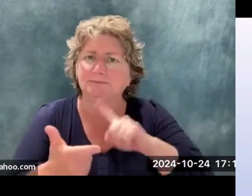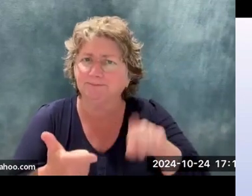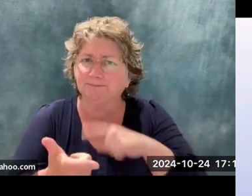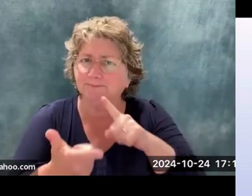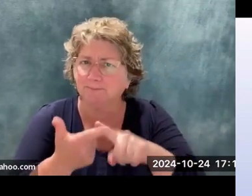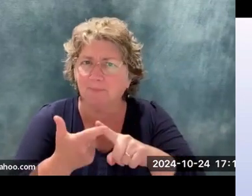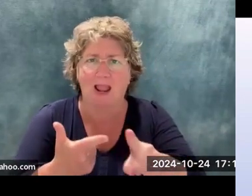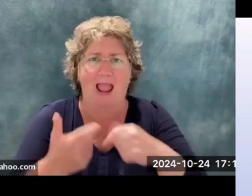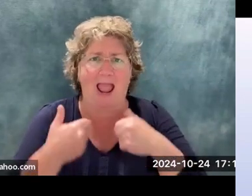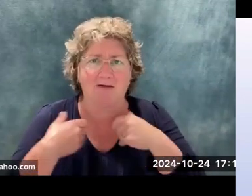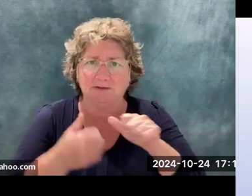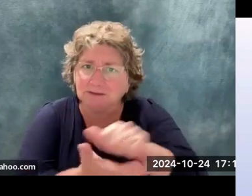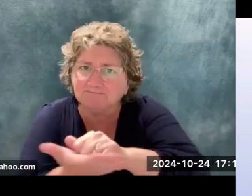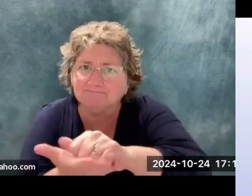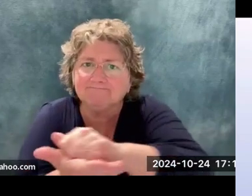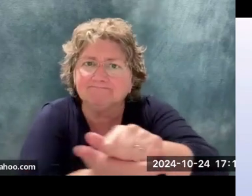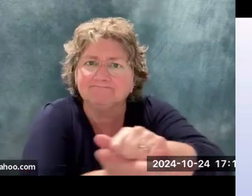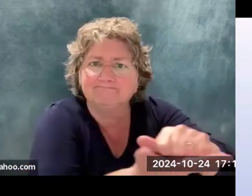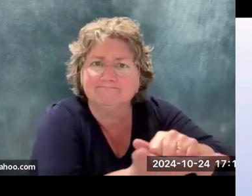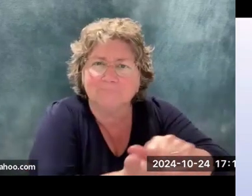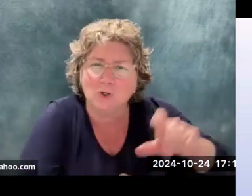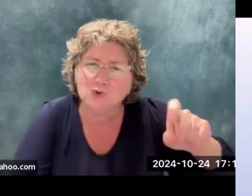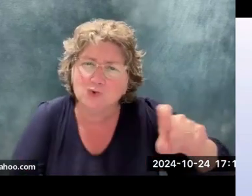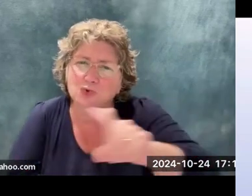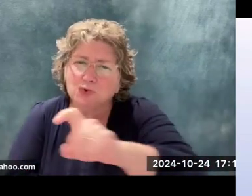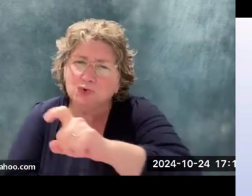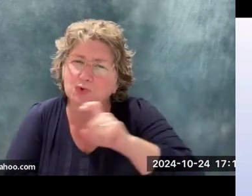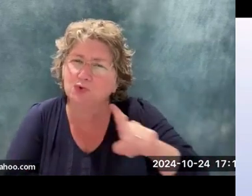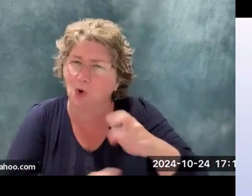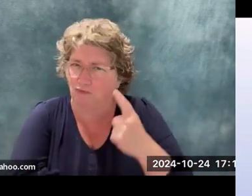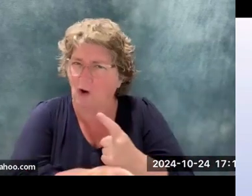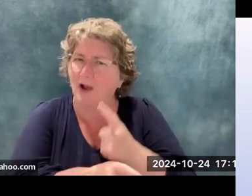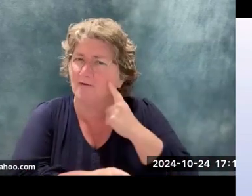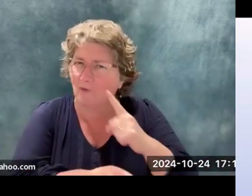for cleaning schools. And, and we have to have